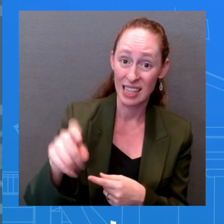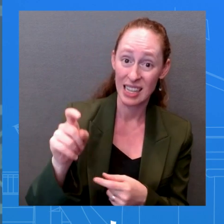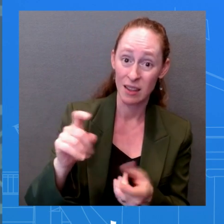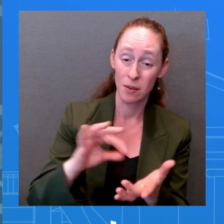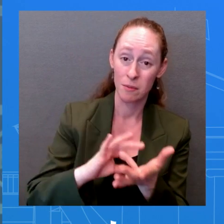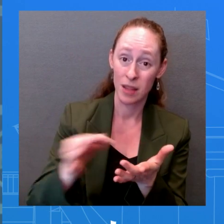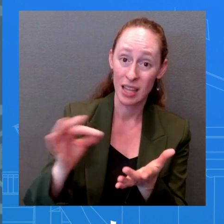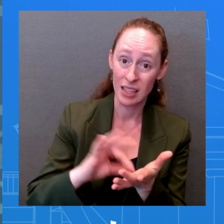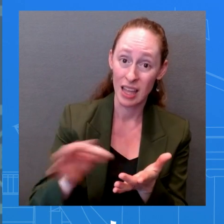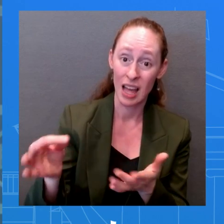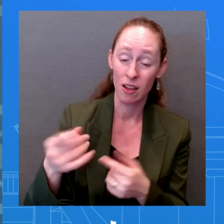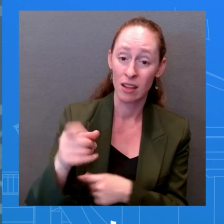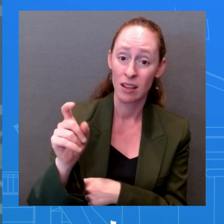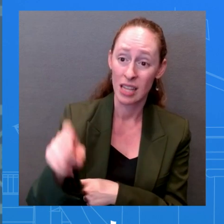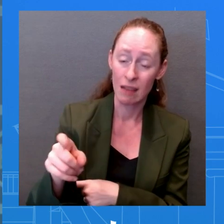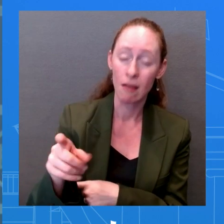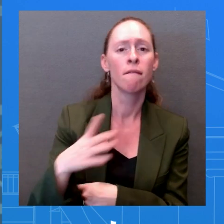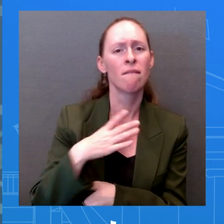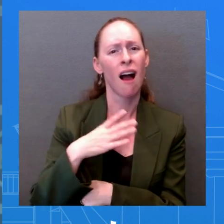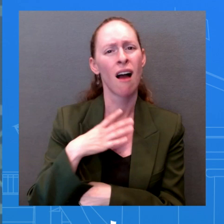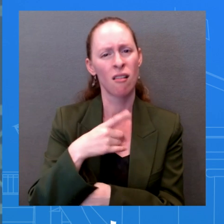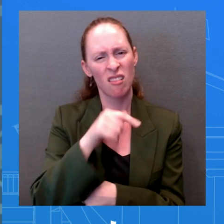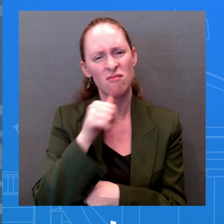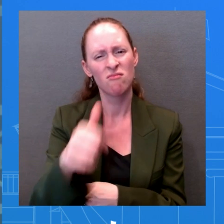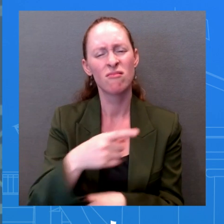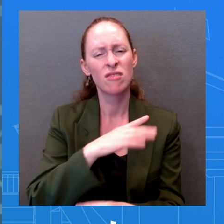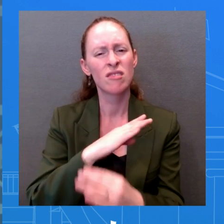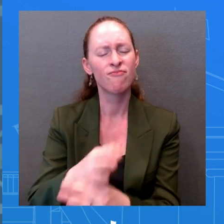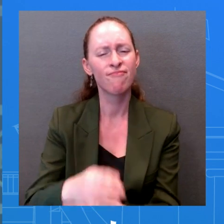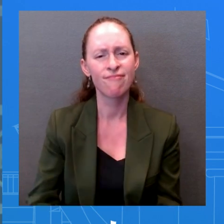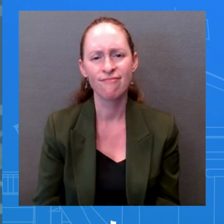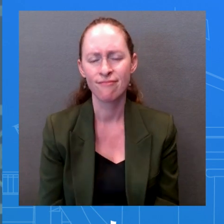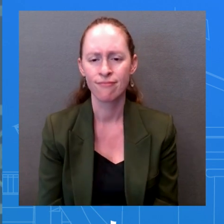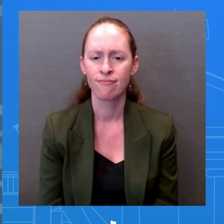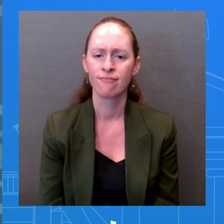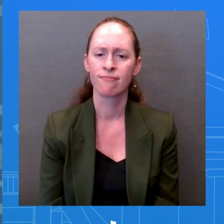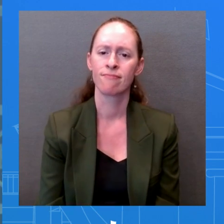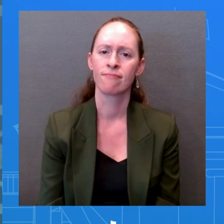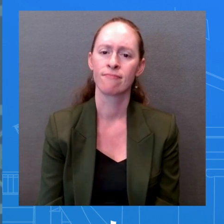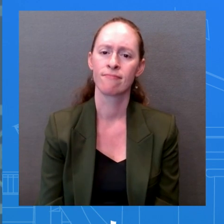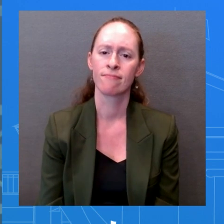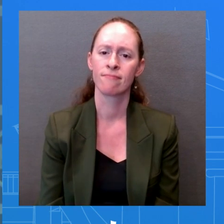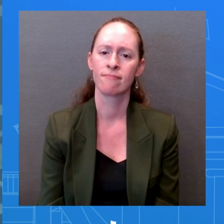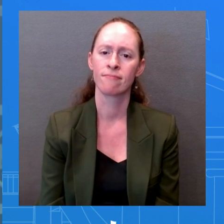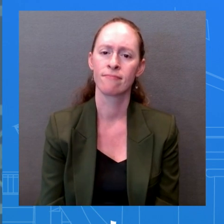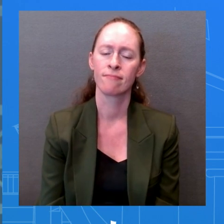about the day before yesterday, which shows more progress -- that data -- the CPI data,